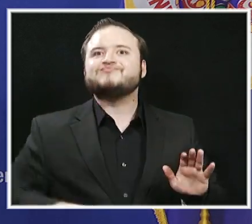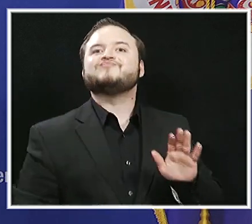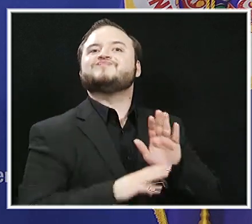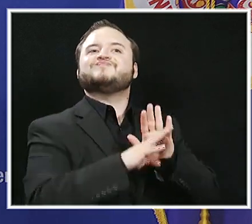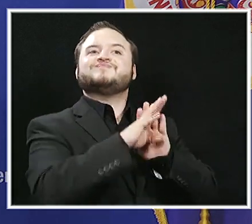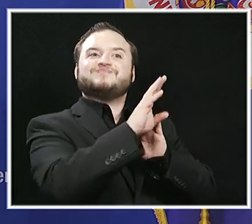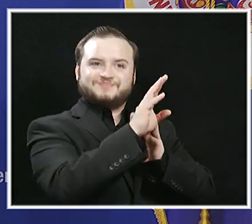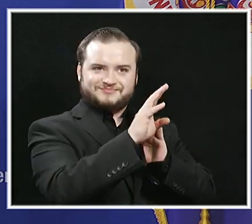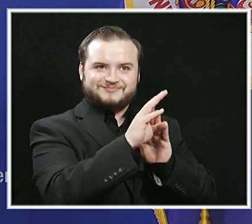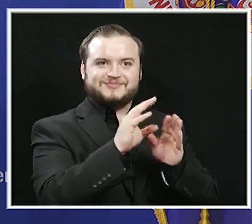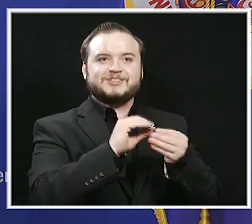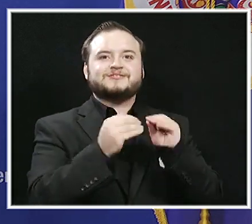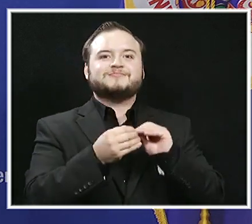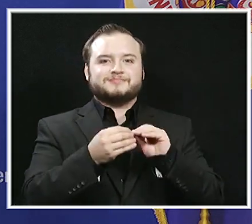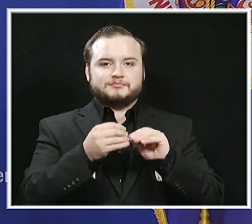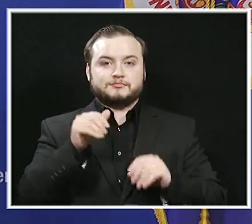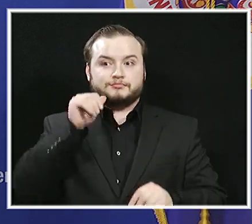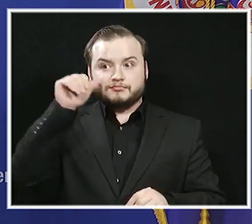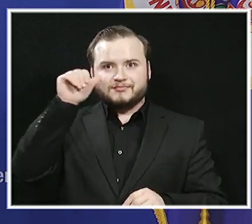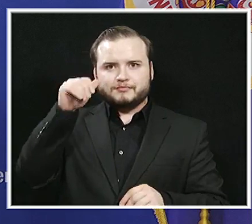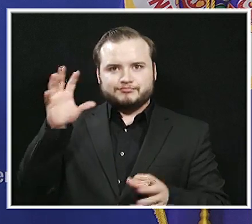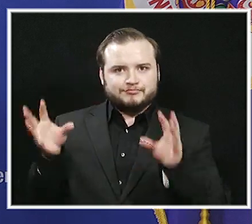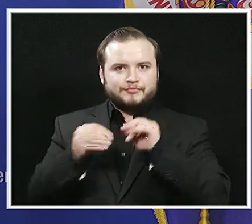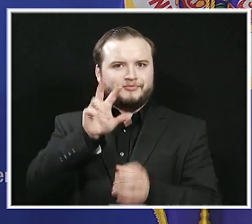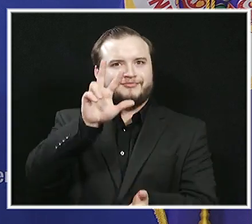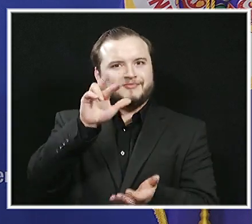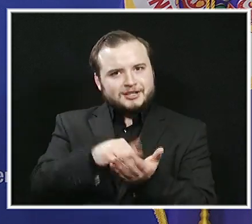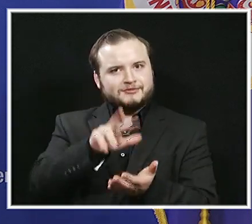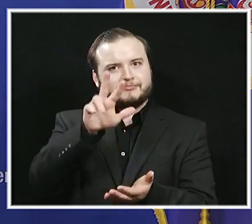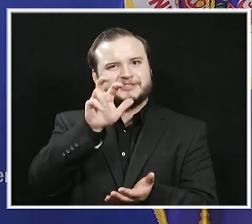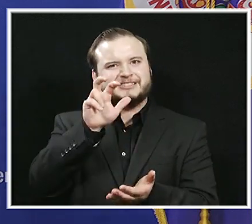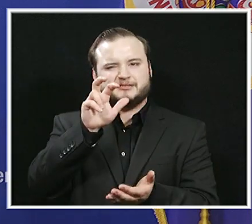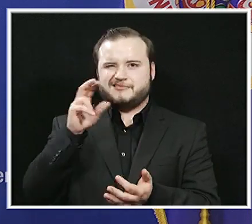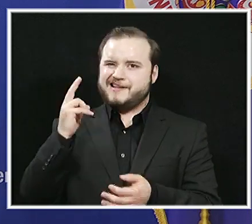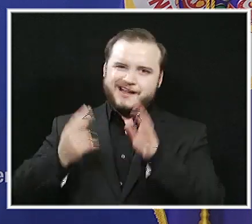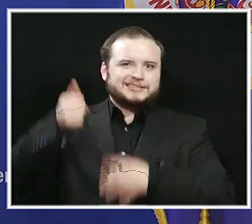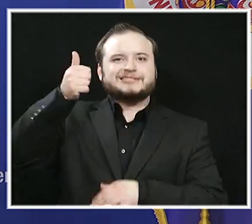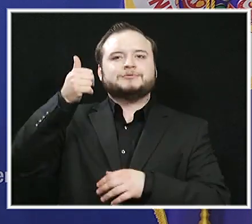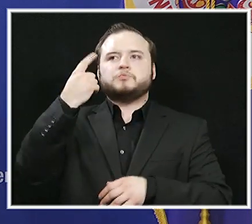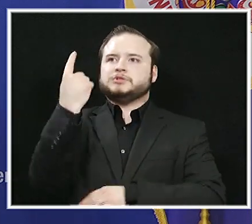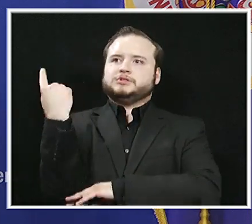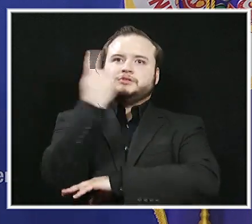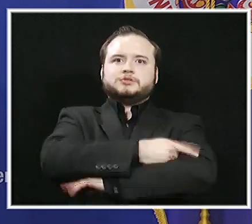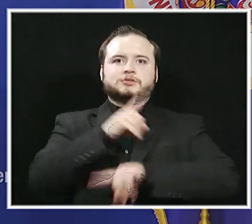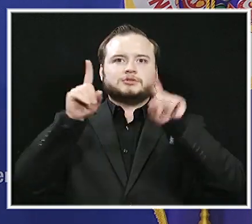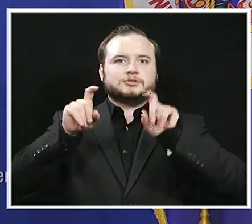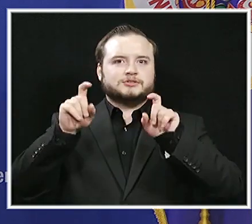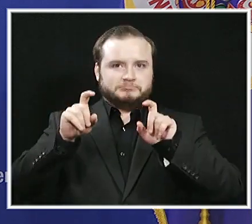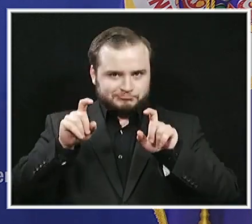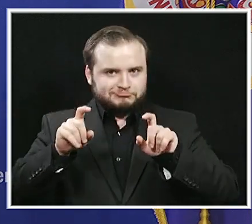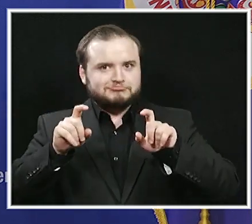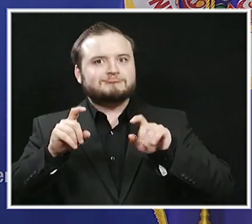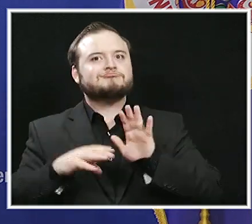steady growth that we are seeing in testing over almost 3300 performed yesterday, which was our high,